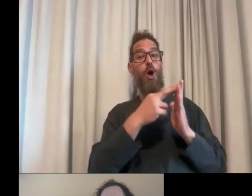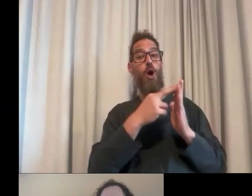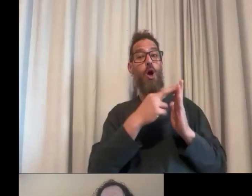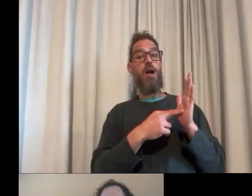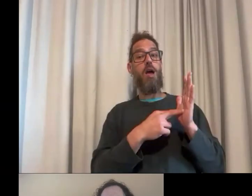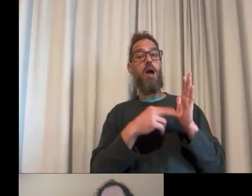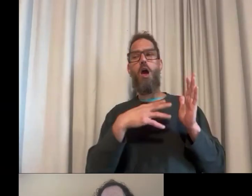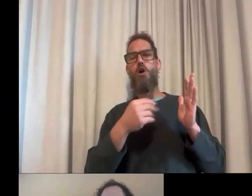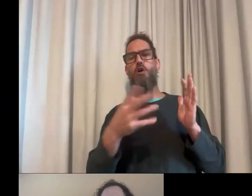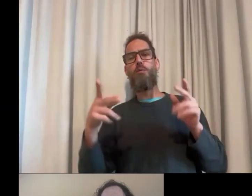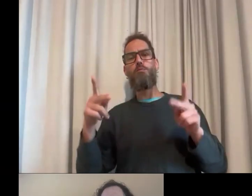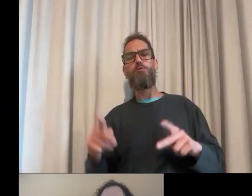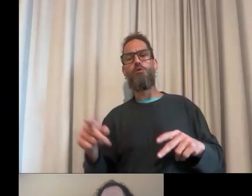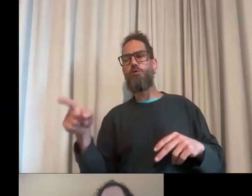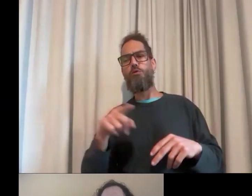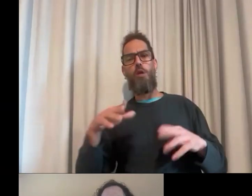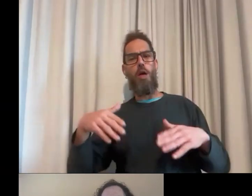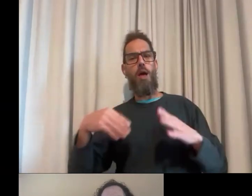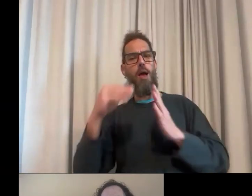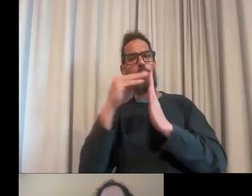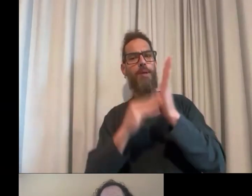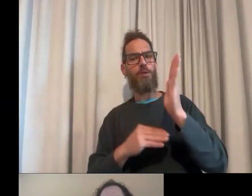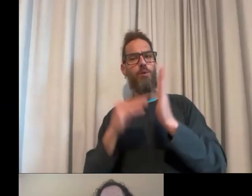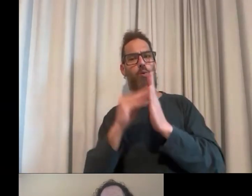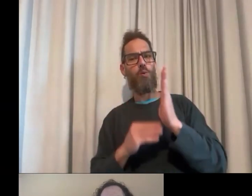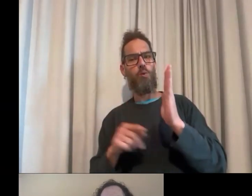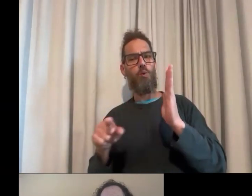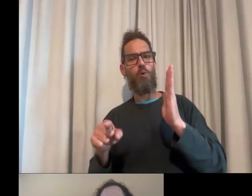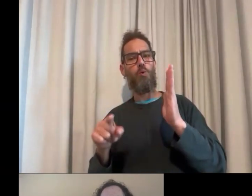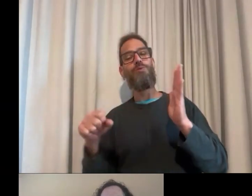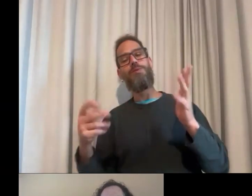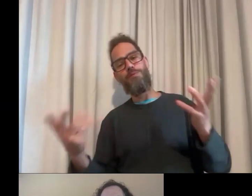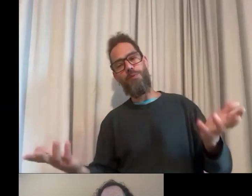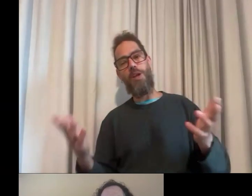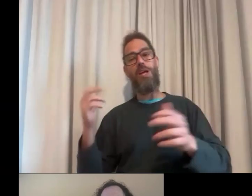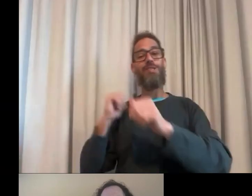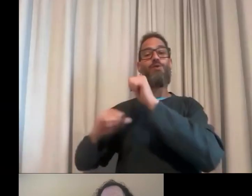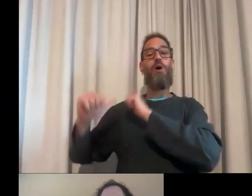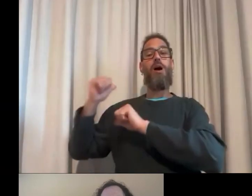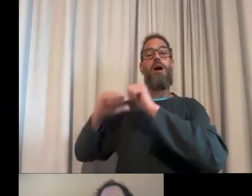have not been updated. And even, that means--